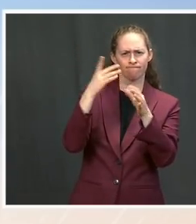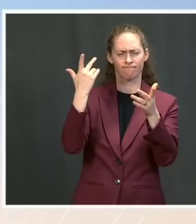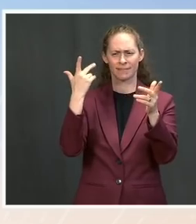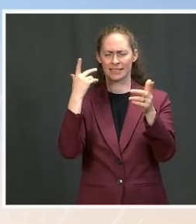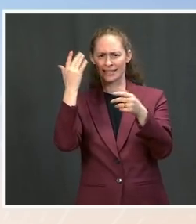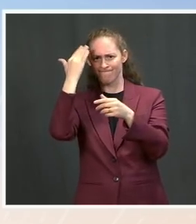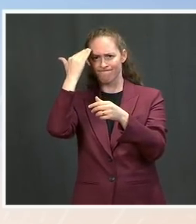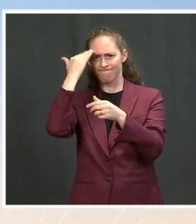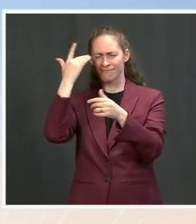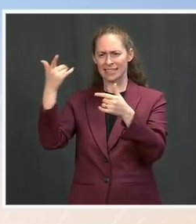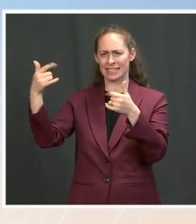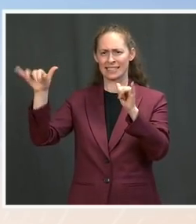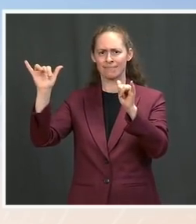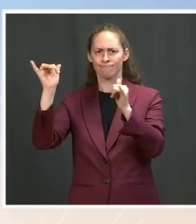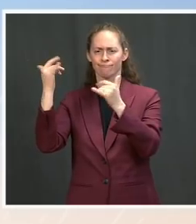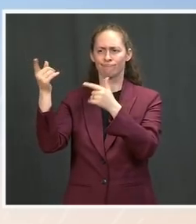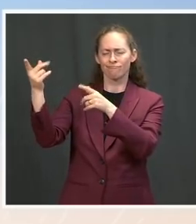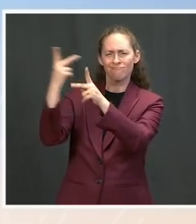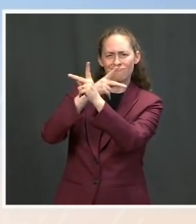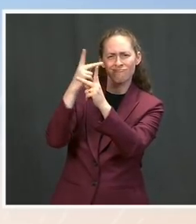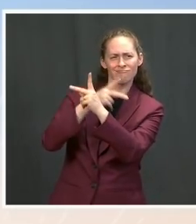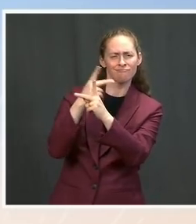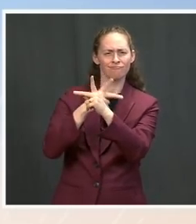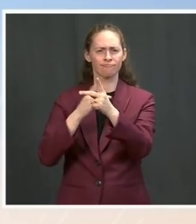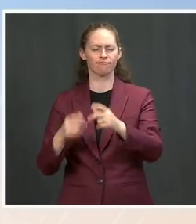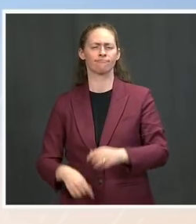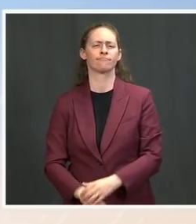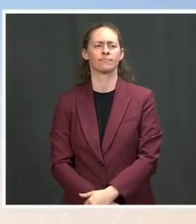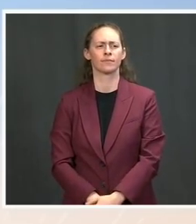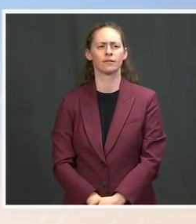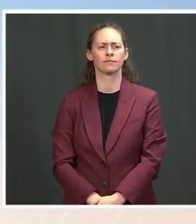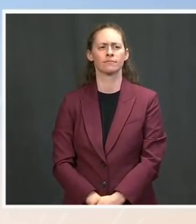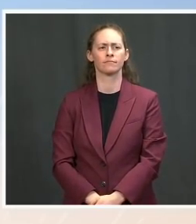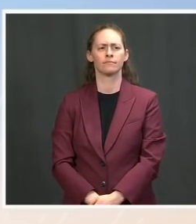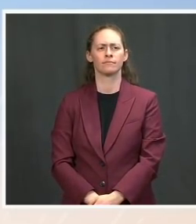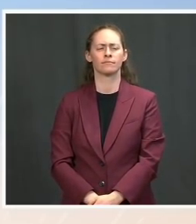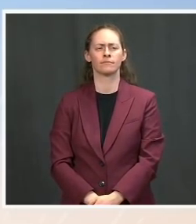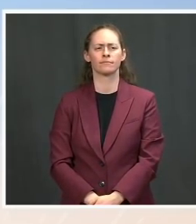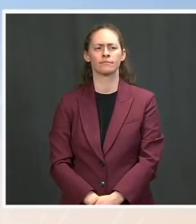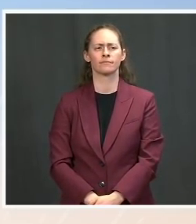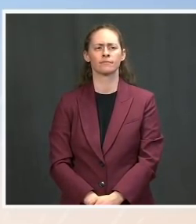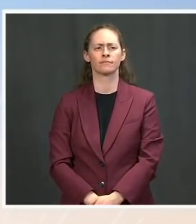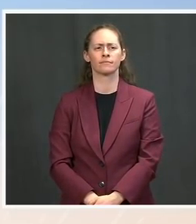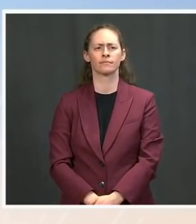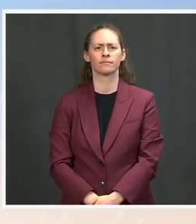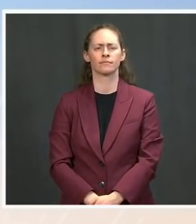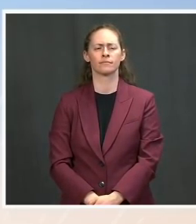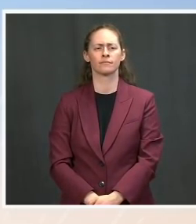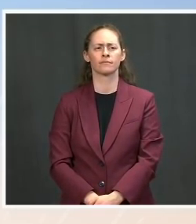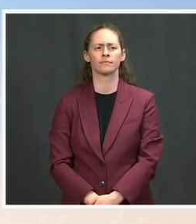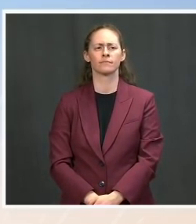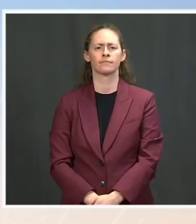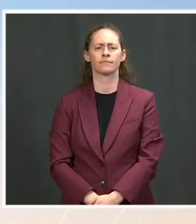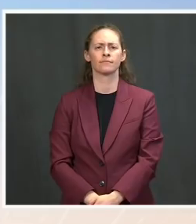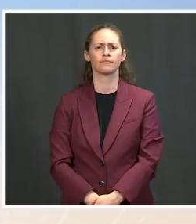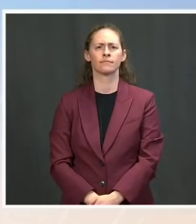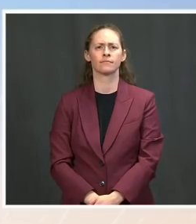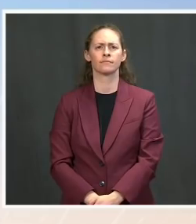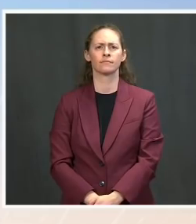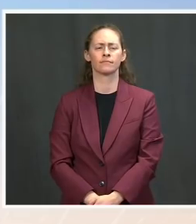out of Iran over the week -- over the weekend about a potential deal for the release of some U.S. hostages there.